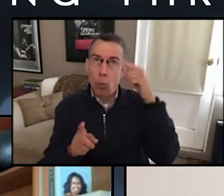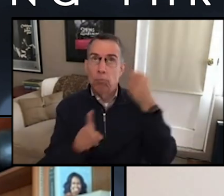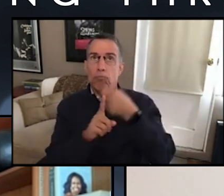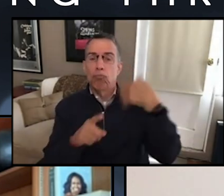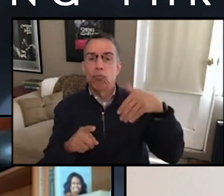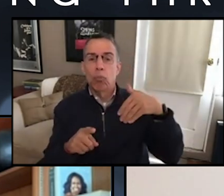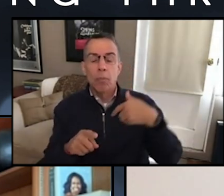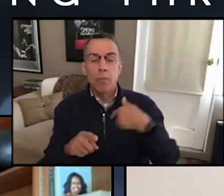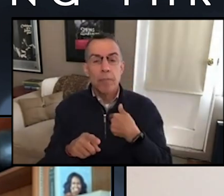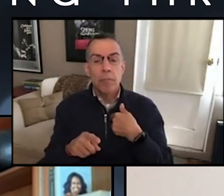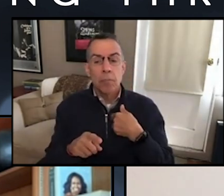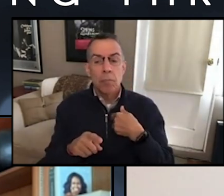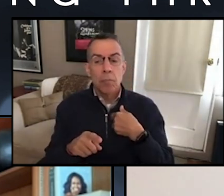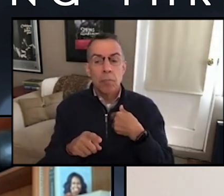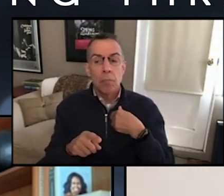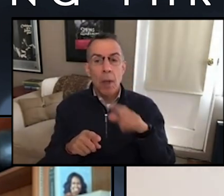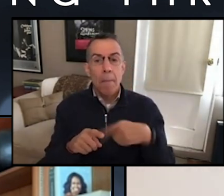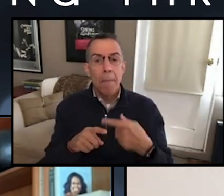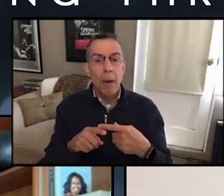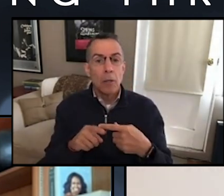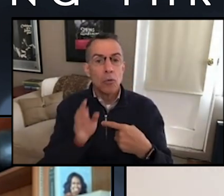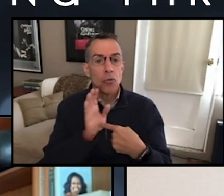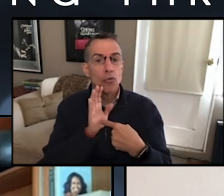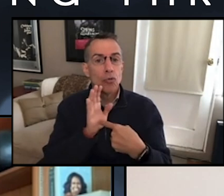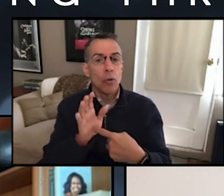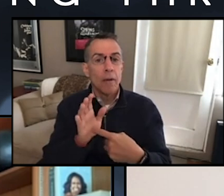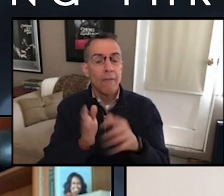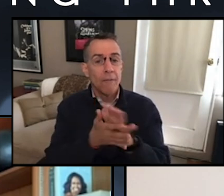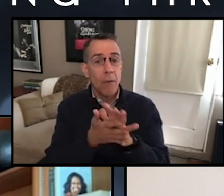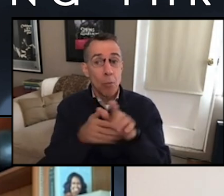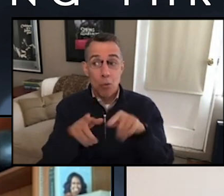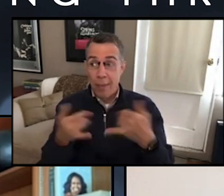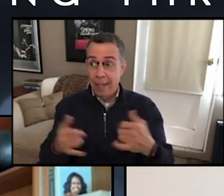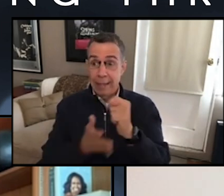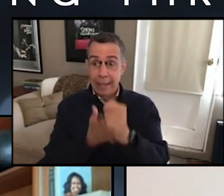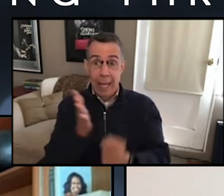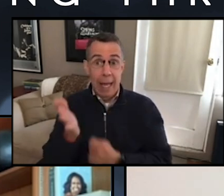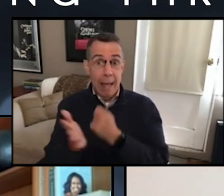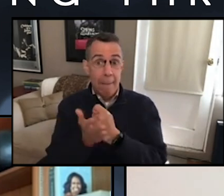about exhibiting this film during the time that we're doing it right now is